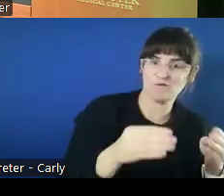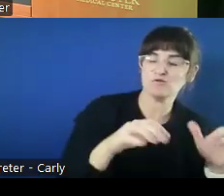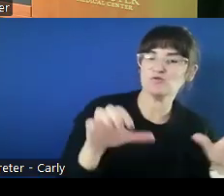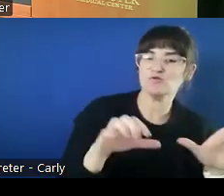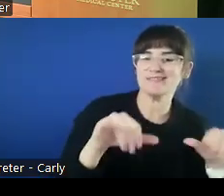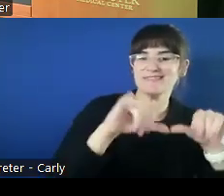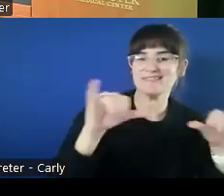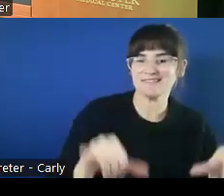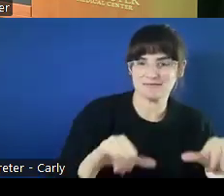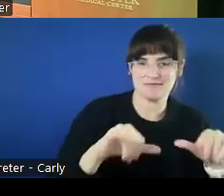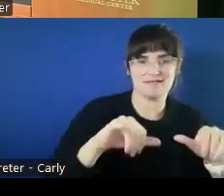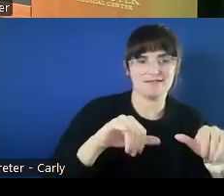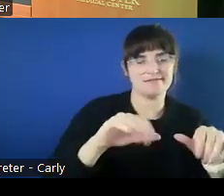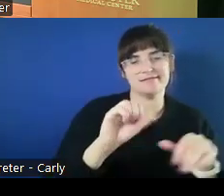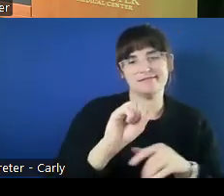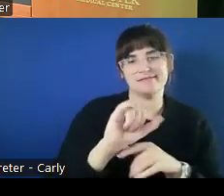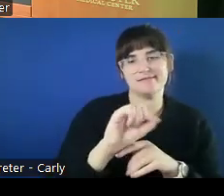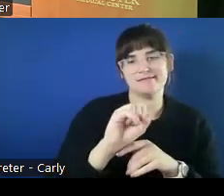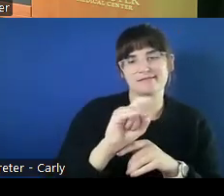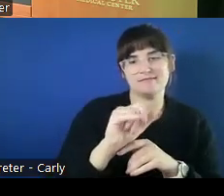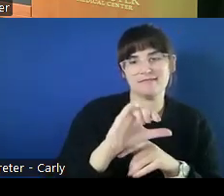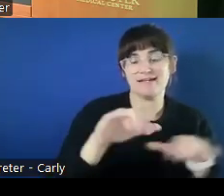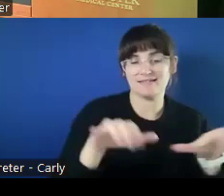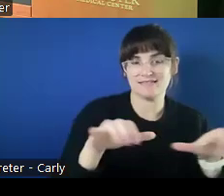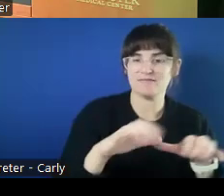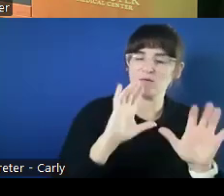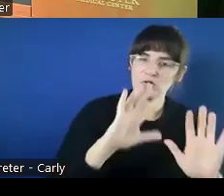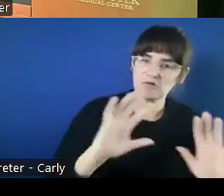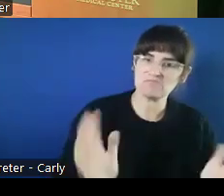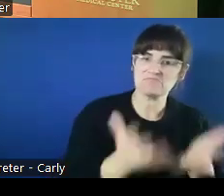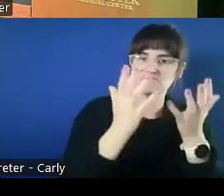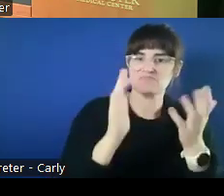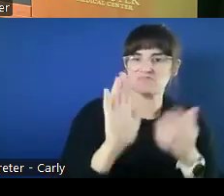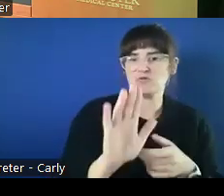activities to cultivate well-being um so these are very easy to do they could involve writing